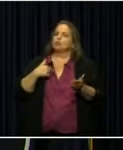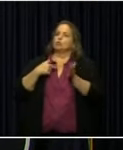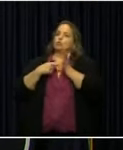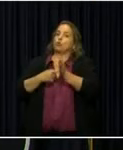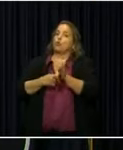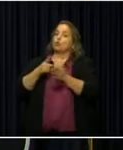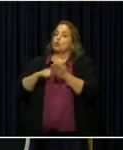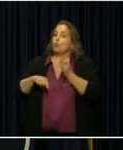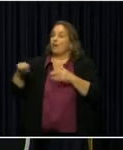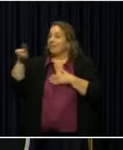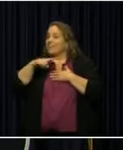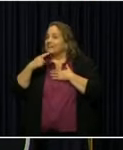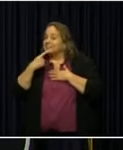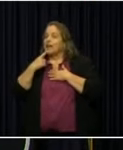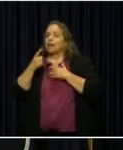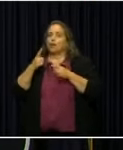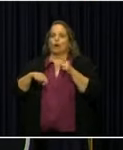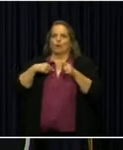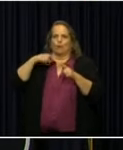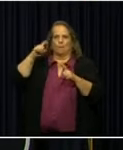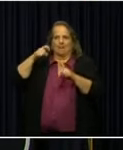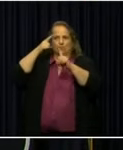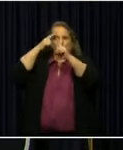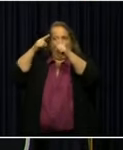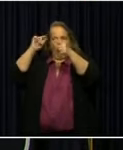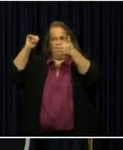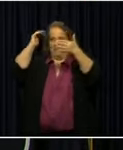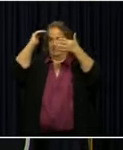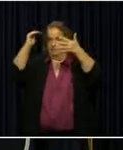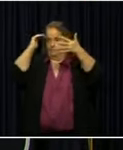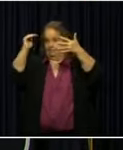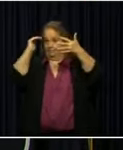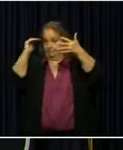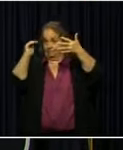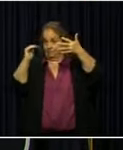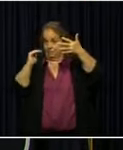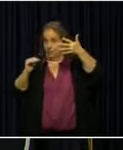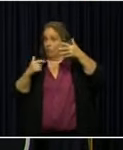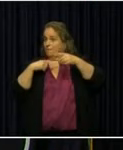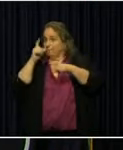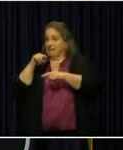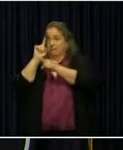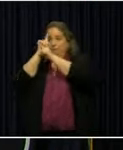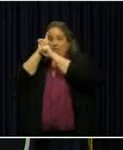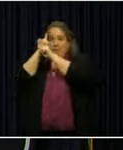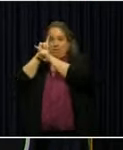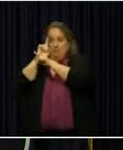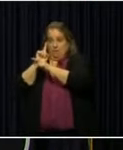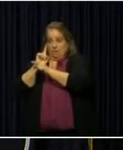BUT THESE OUGHT TO GIVE YOU SOME REAL CONCRETE DOLLARS IN AND EXAMPLES OF WHAT WE'RE THINKING